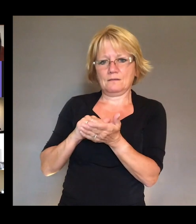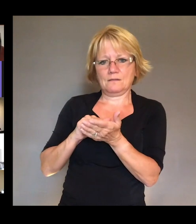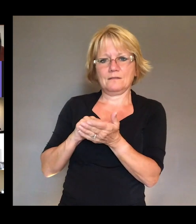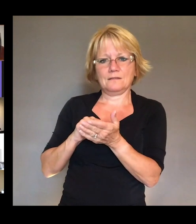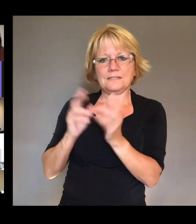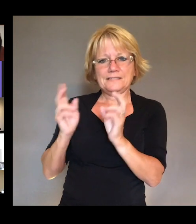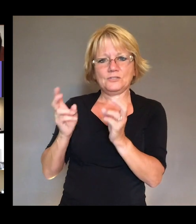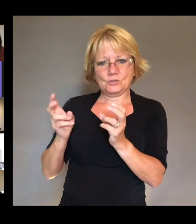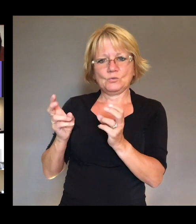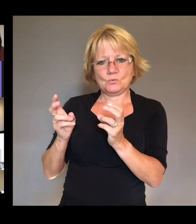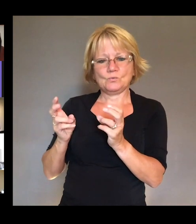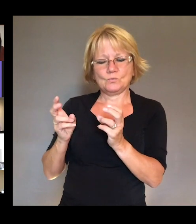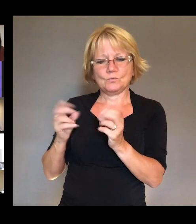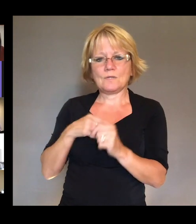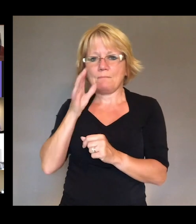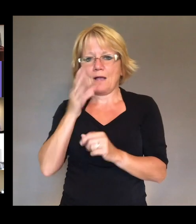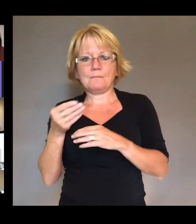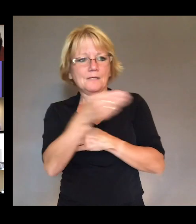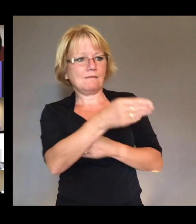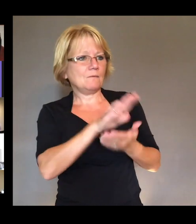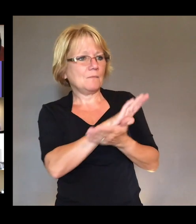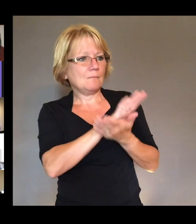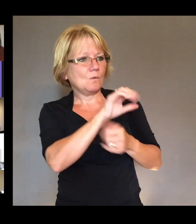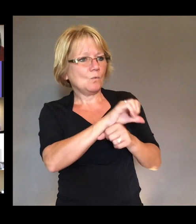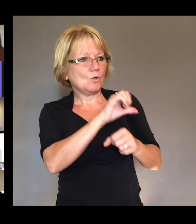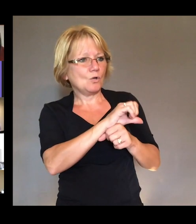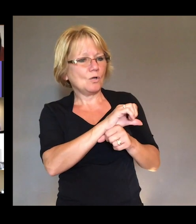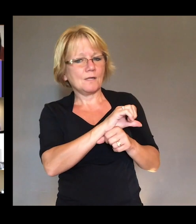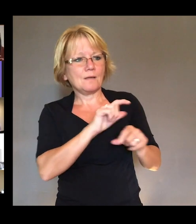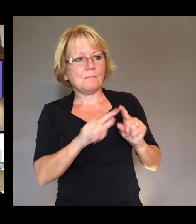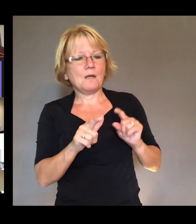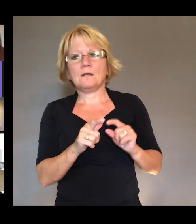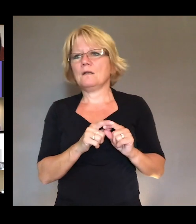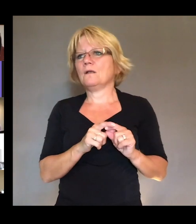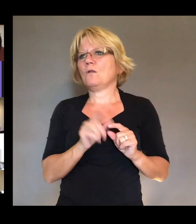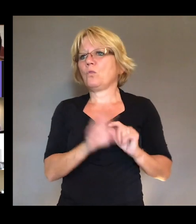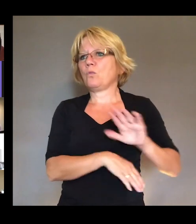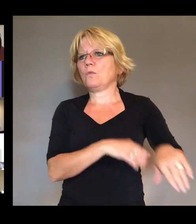because he had a medical issue. Mom turned in that paperwork, but its not before for mom advocating